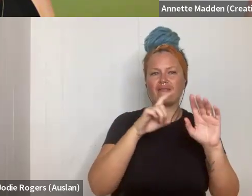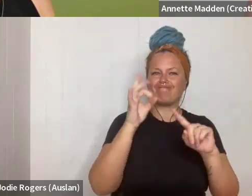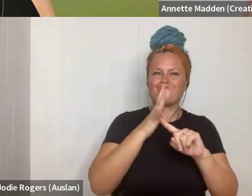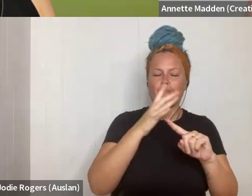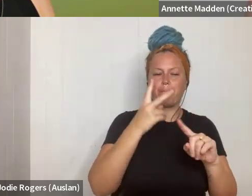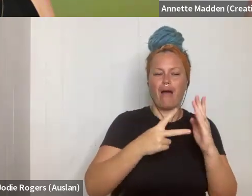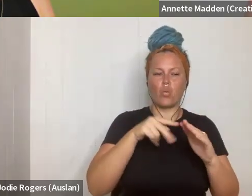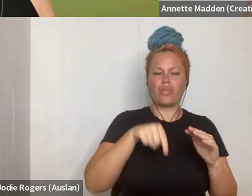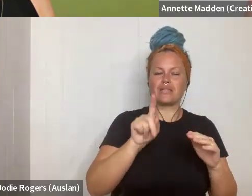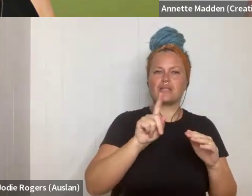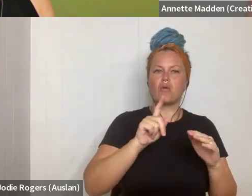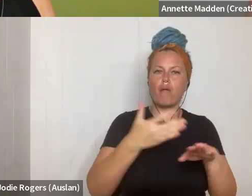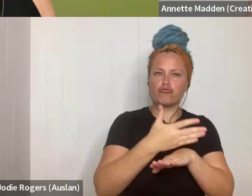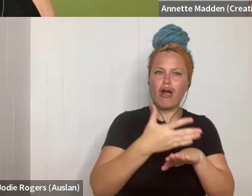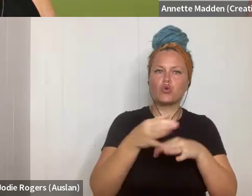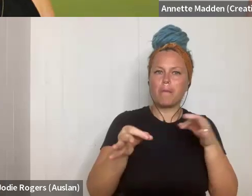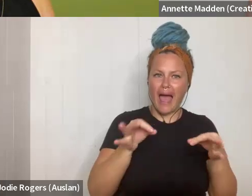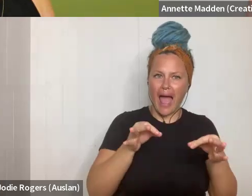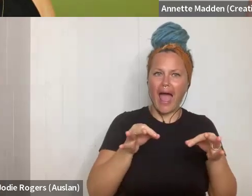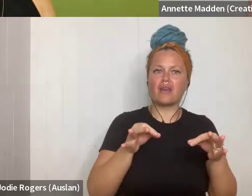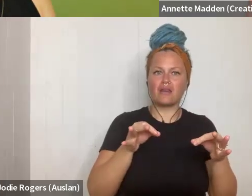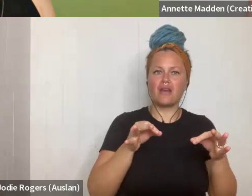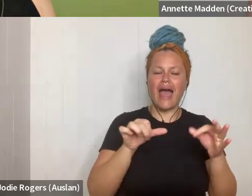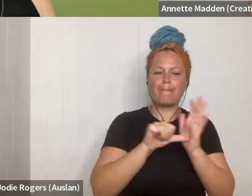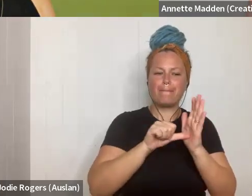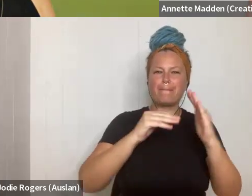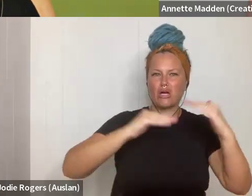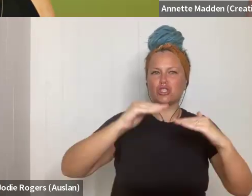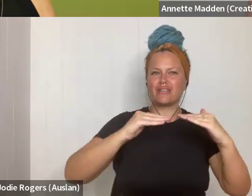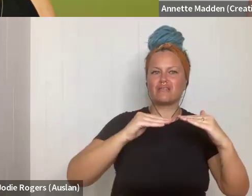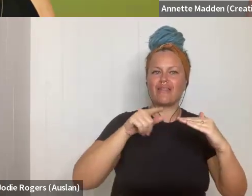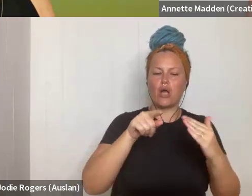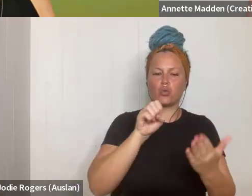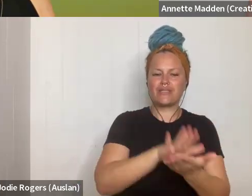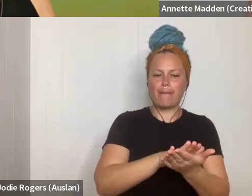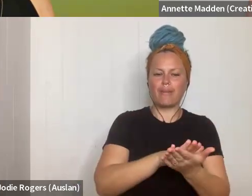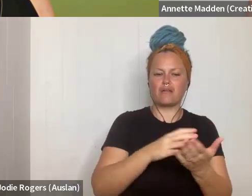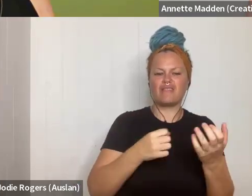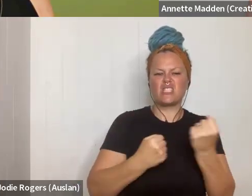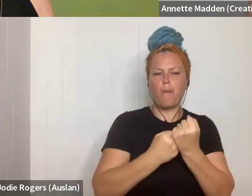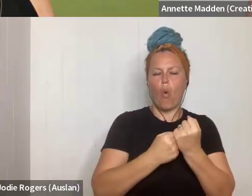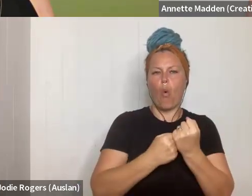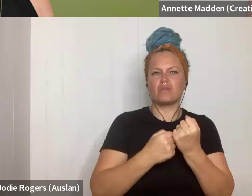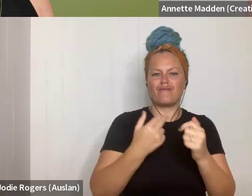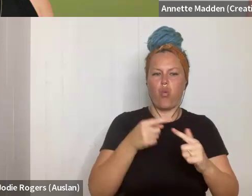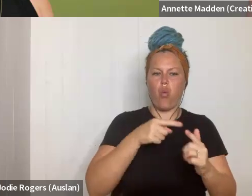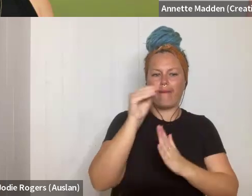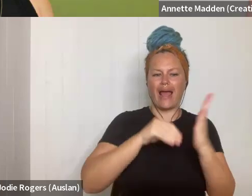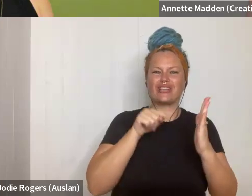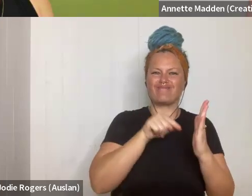great. Viability is the